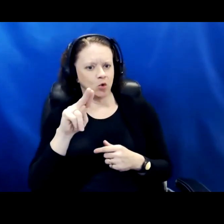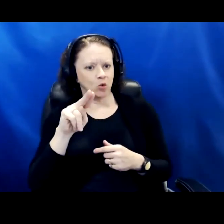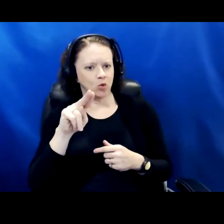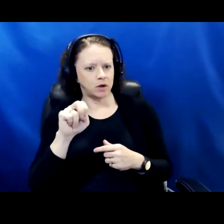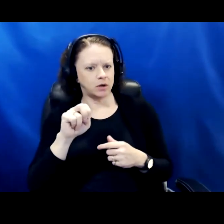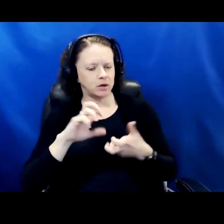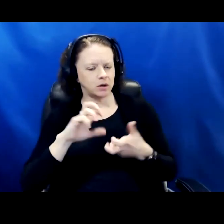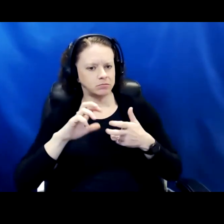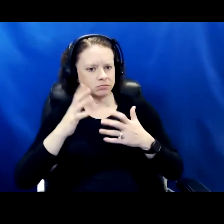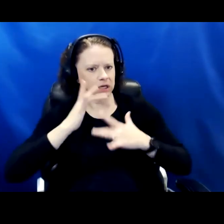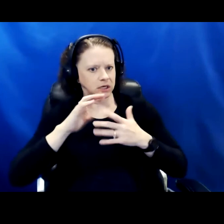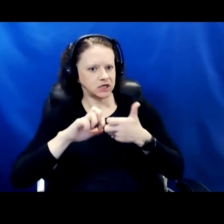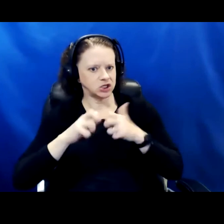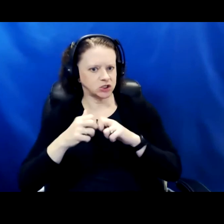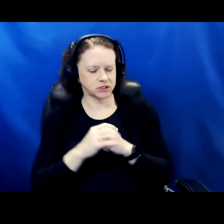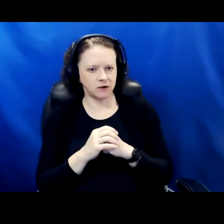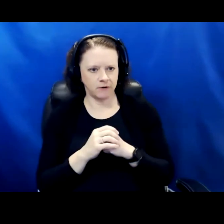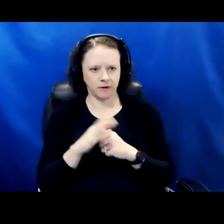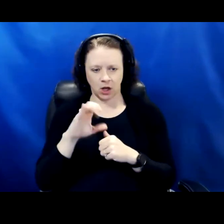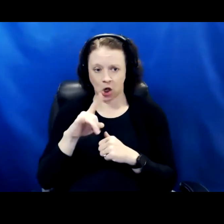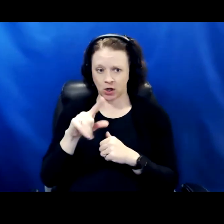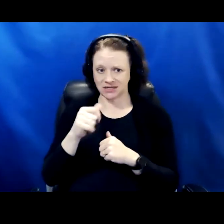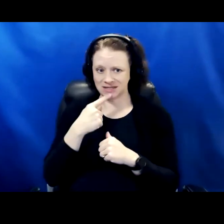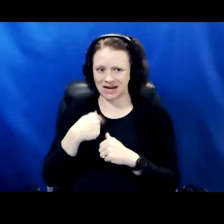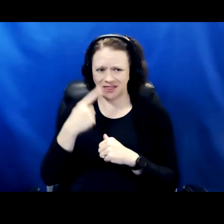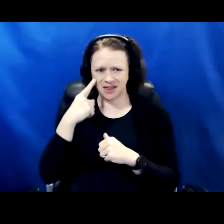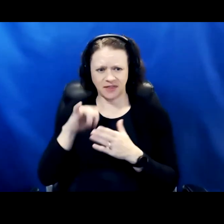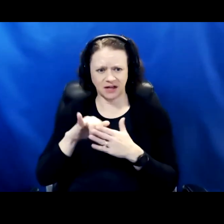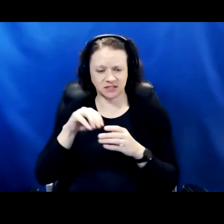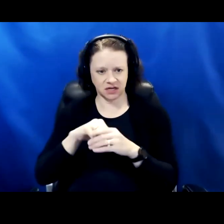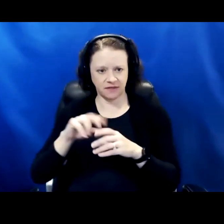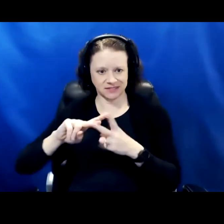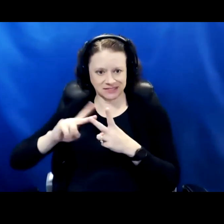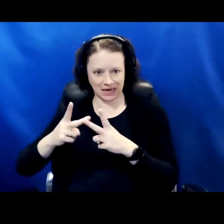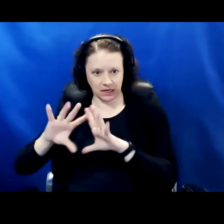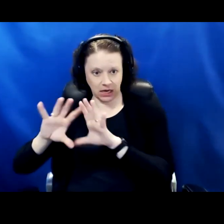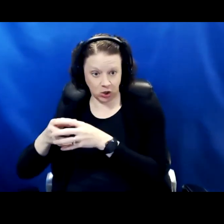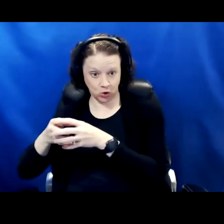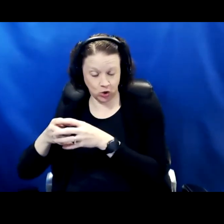This is Claudia. I think that would have to be in the second category. So it would have to be